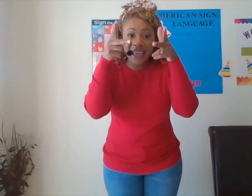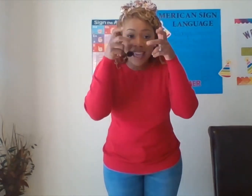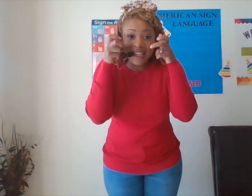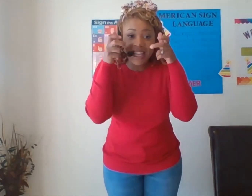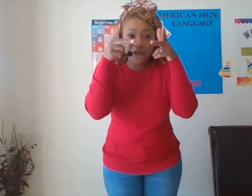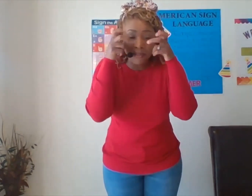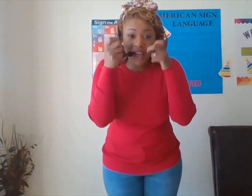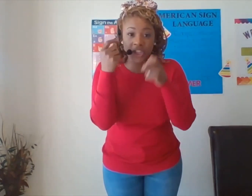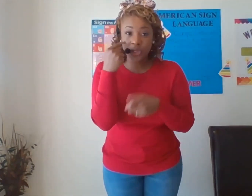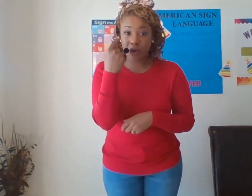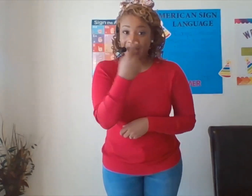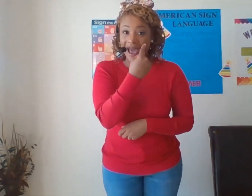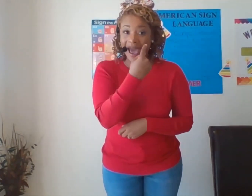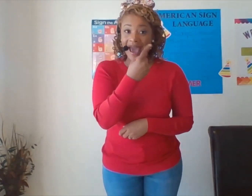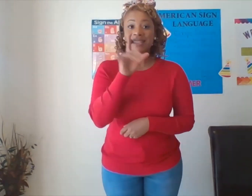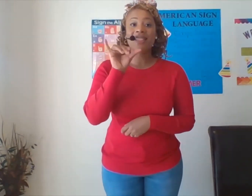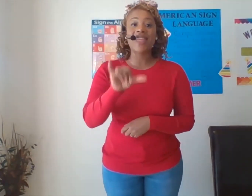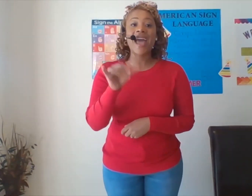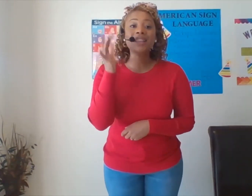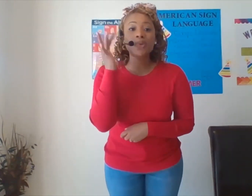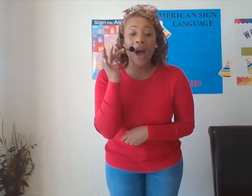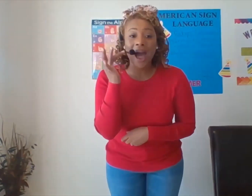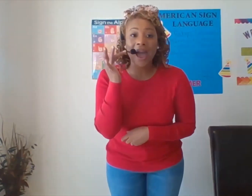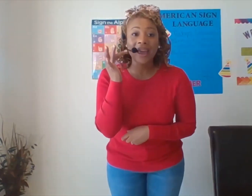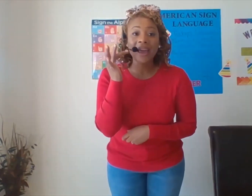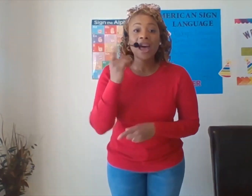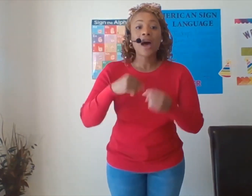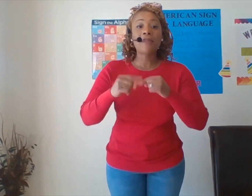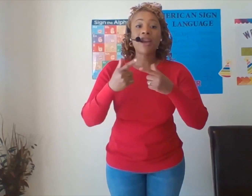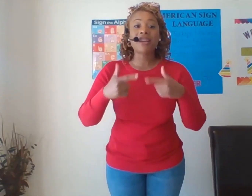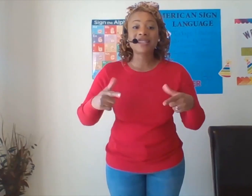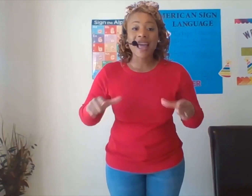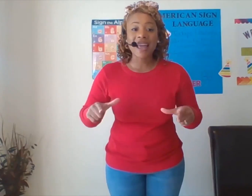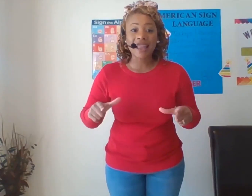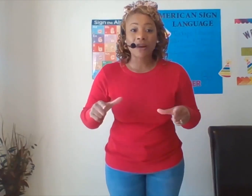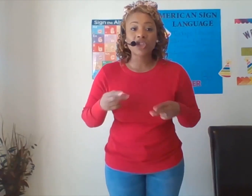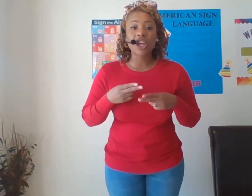in information through my eyes that's why American Sign Language is